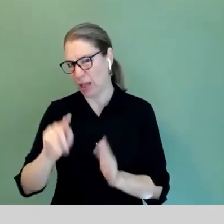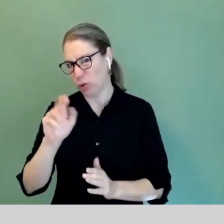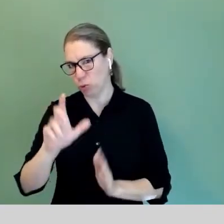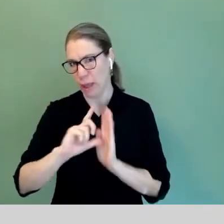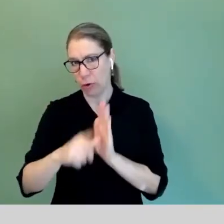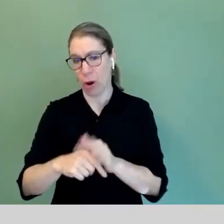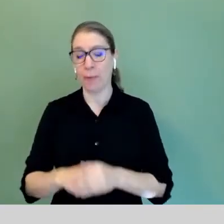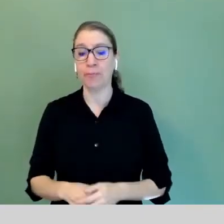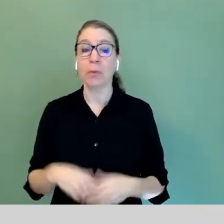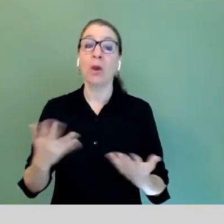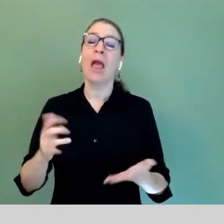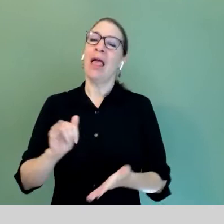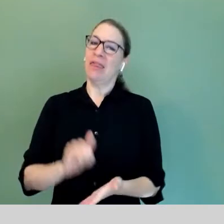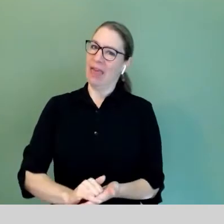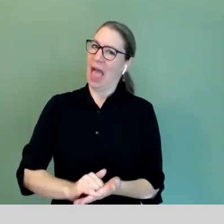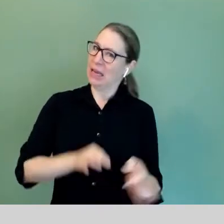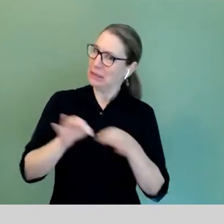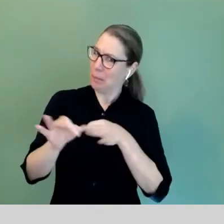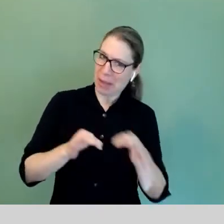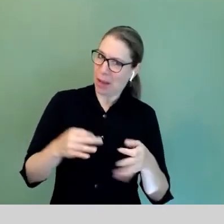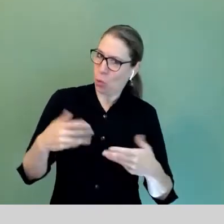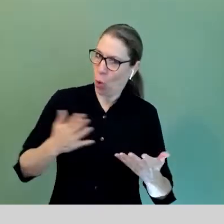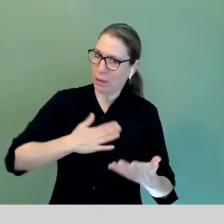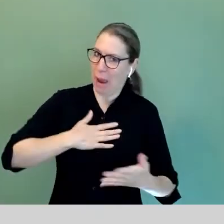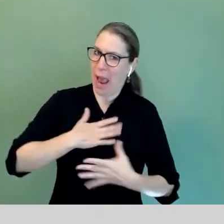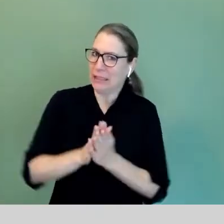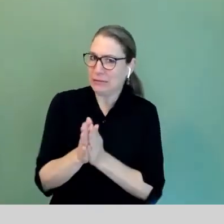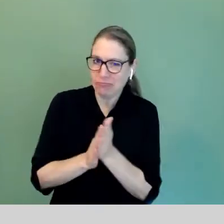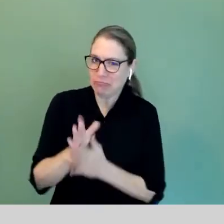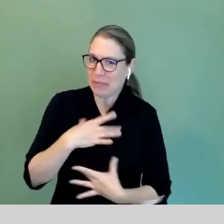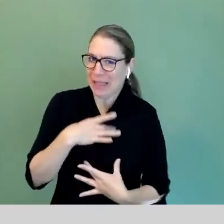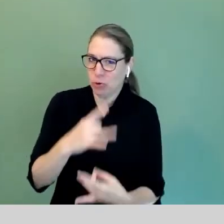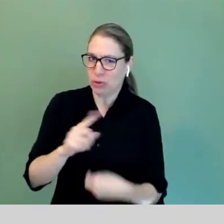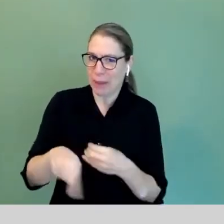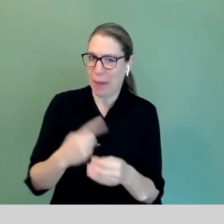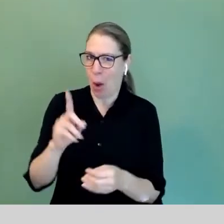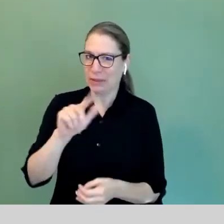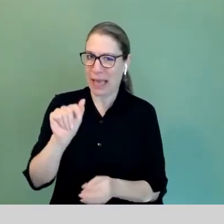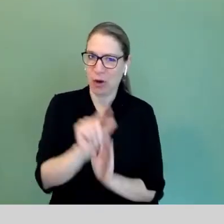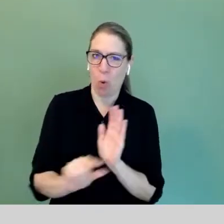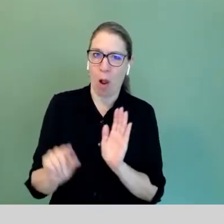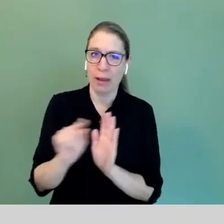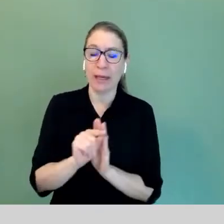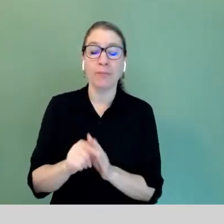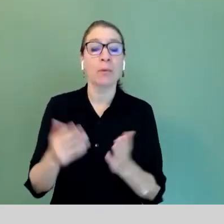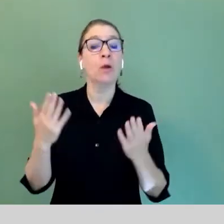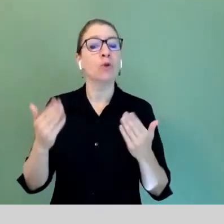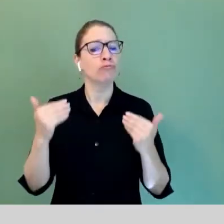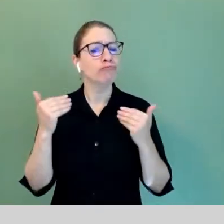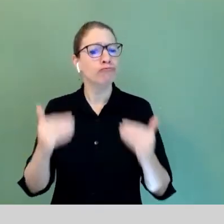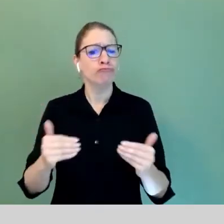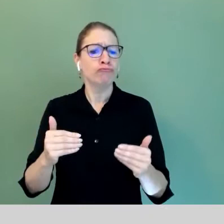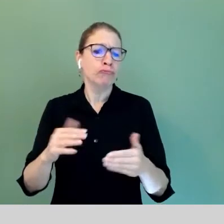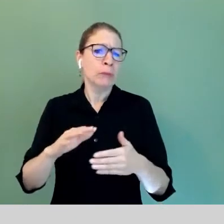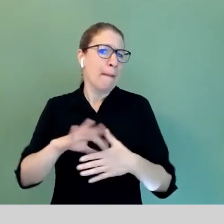So that explains my interest in data quality. Let's jump right into the meat of this presentation